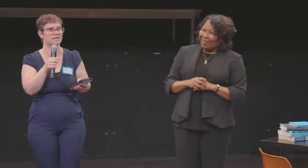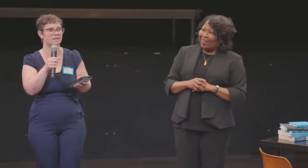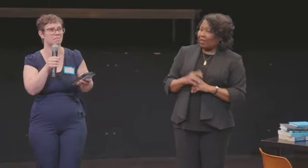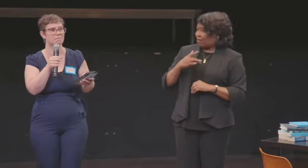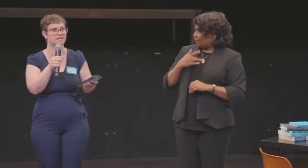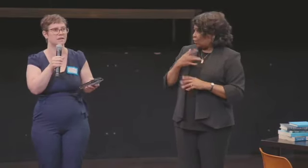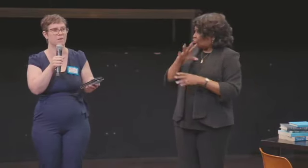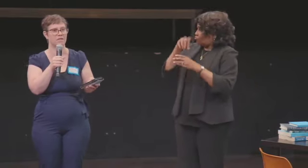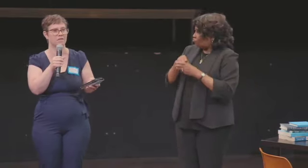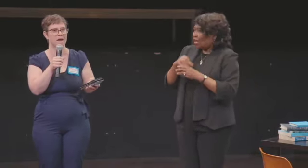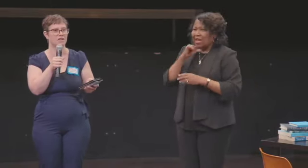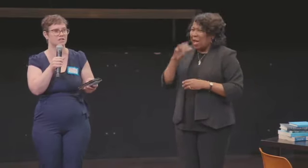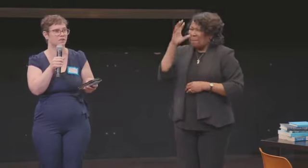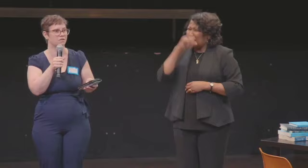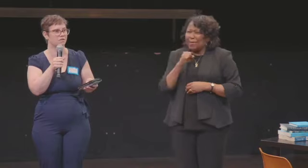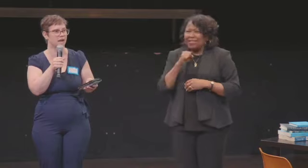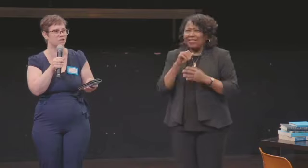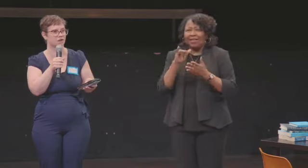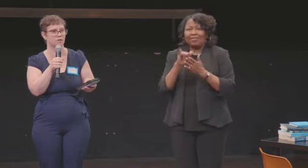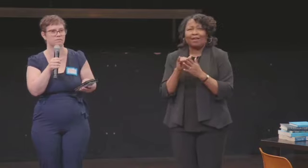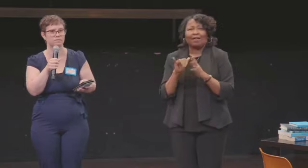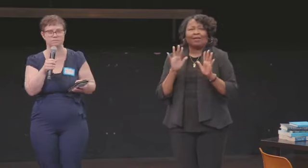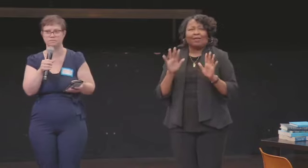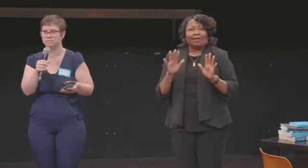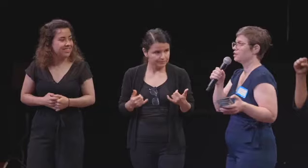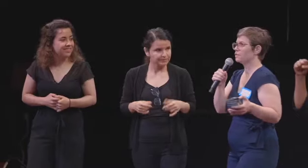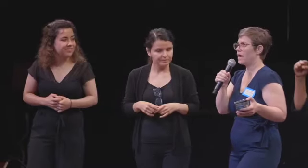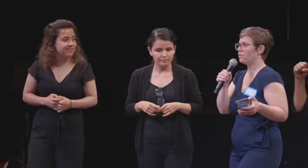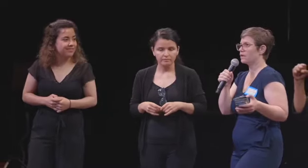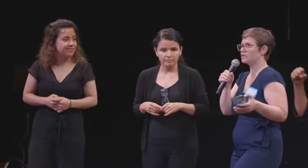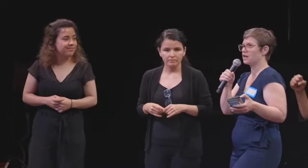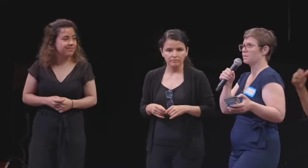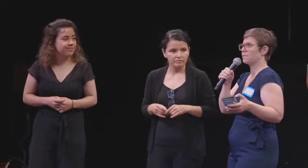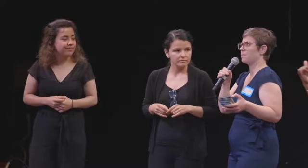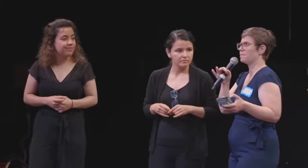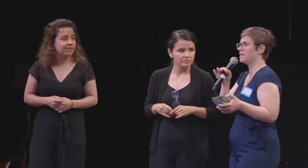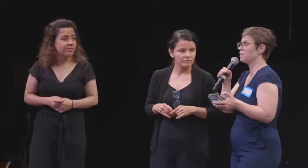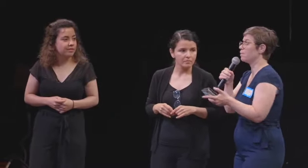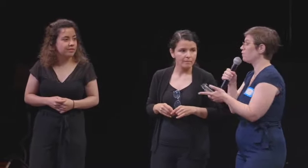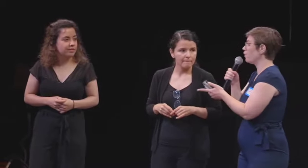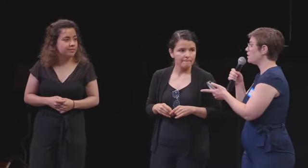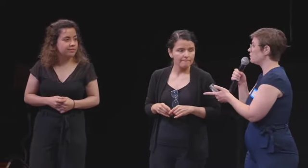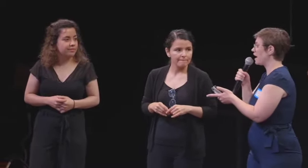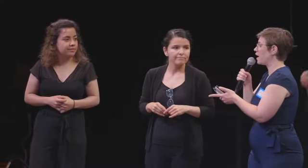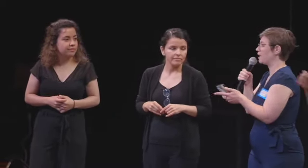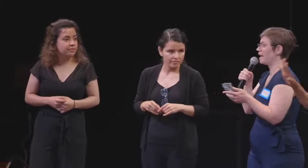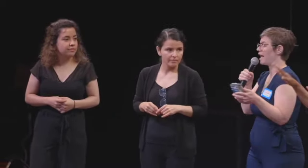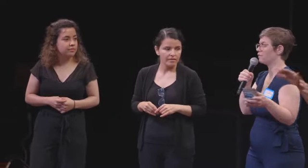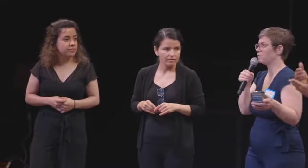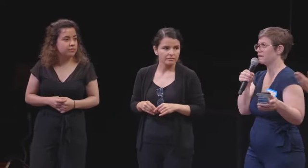and isn't missing part of the magic of that show. So now we're gonna talk a little bit about placement, but before we do that, I wanted to add a few things